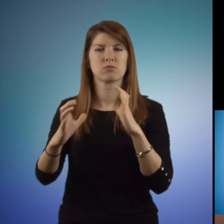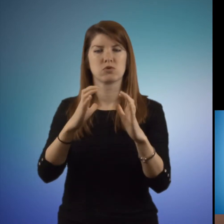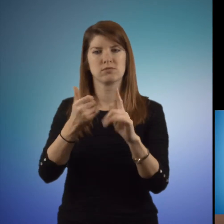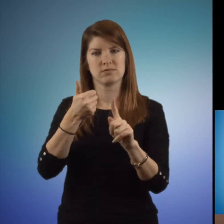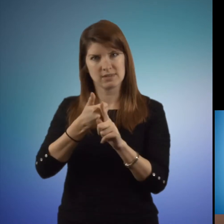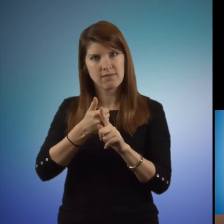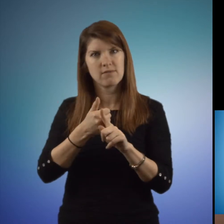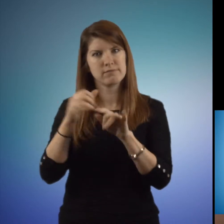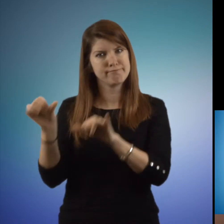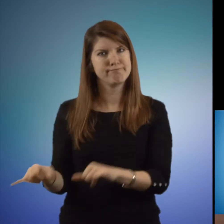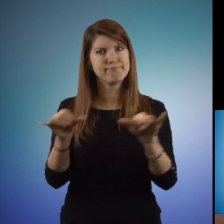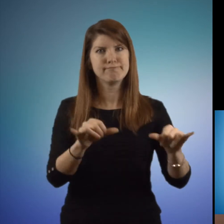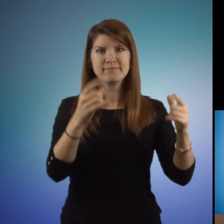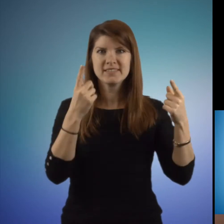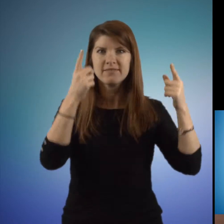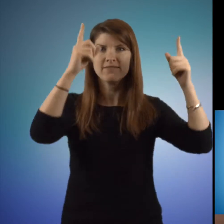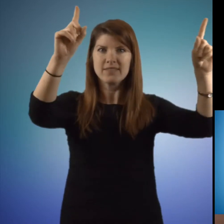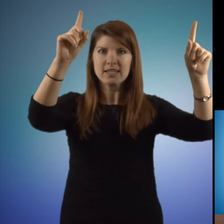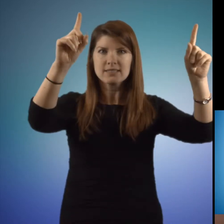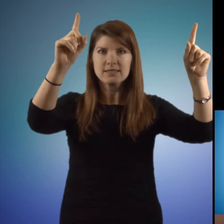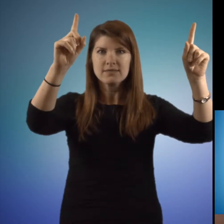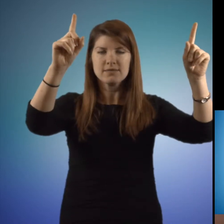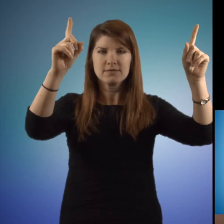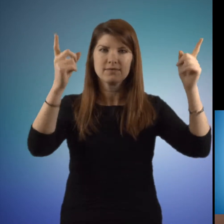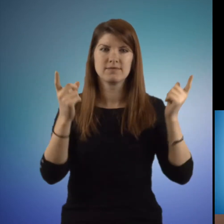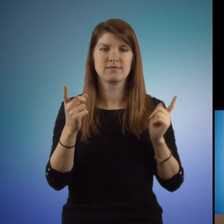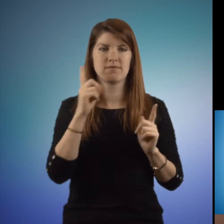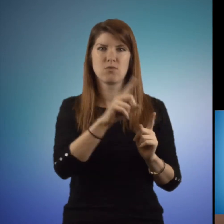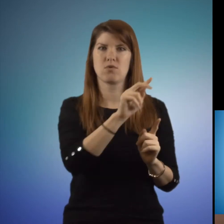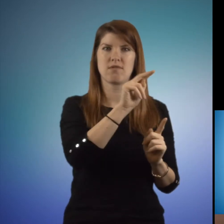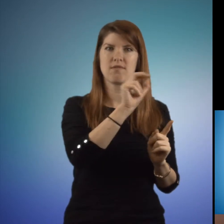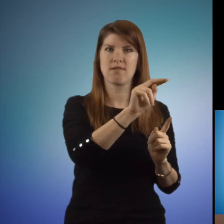as effective as it is for non-disabled peers.